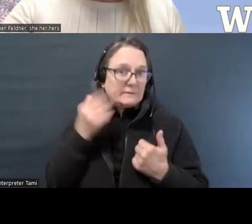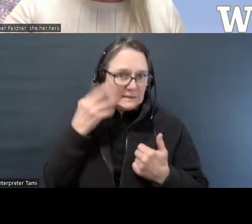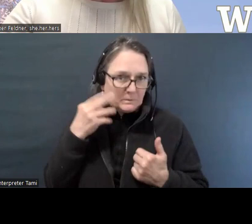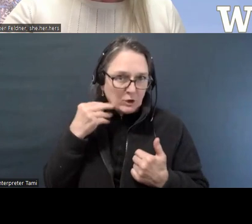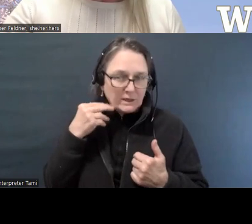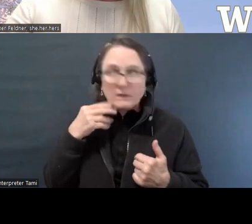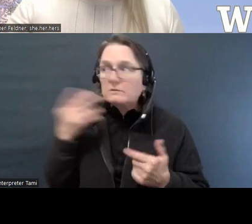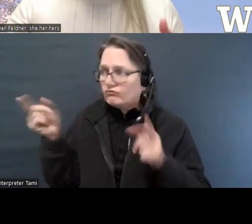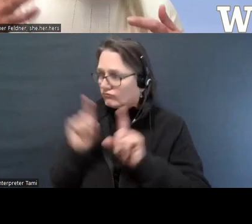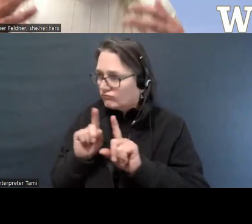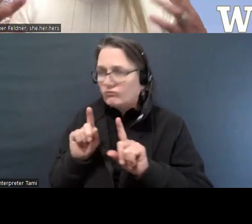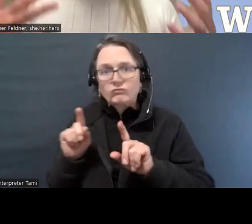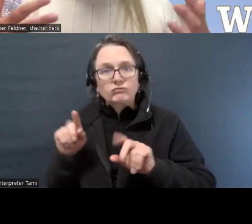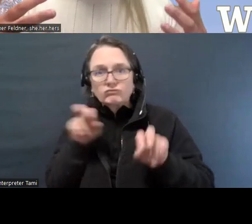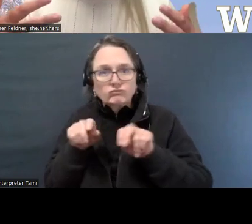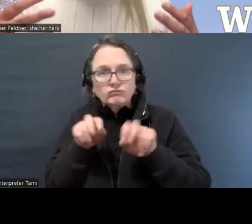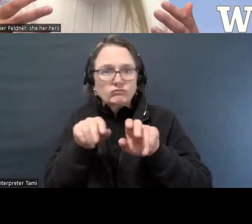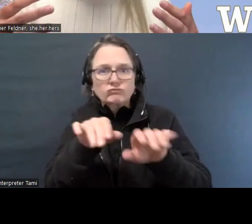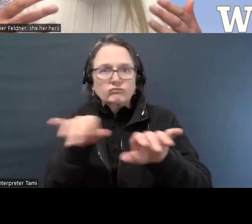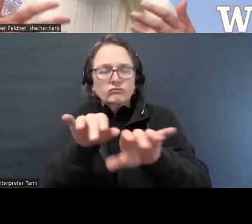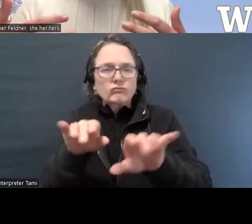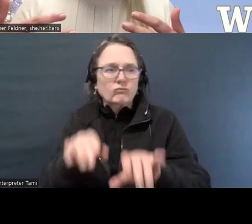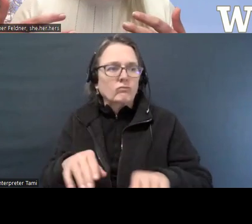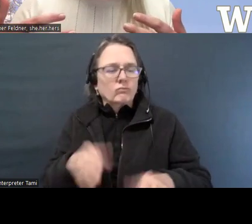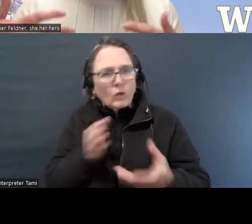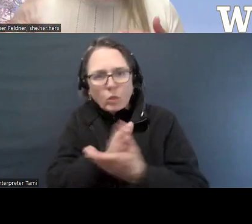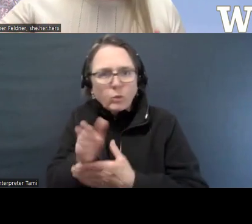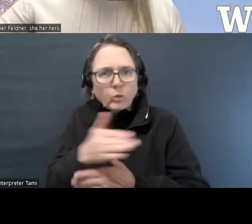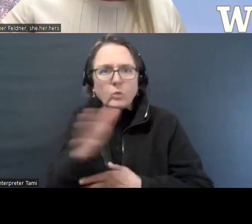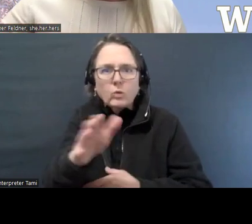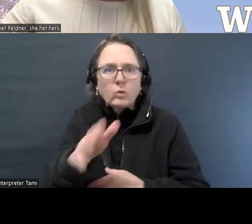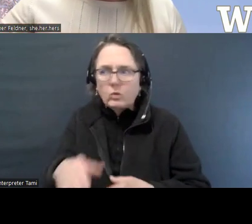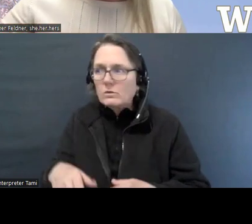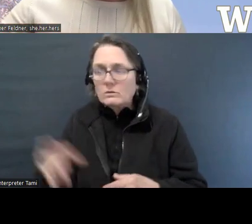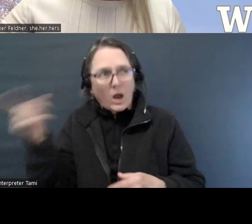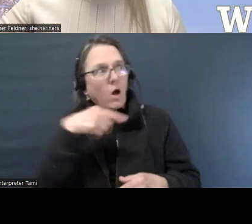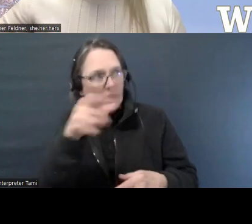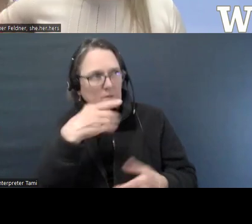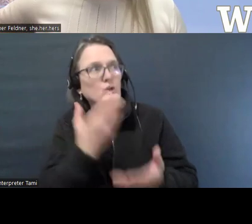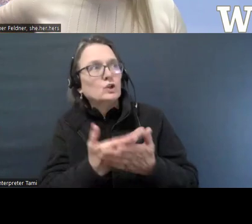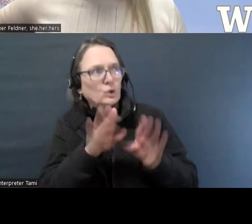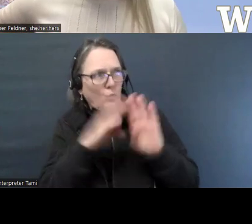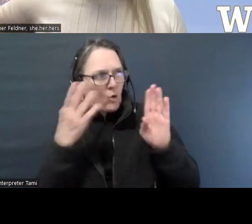and here's why." Whereas, someone else might say, "You know, for me, if I need to get into this classroom, I have to go